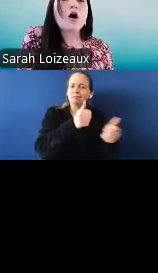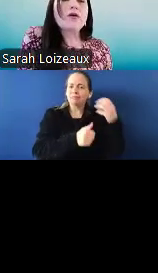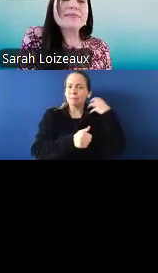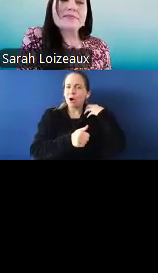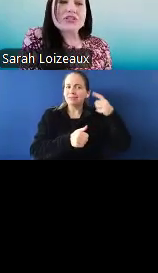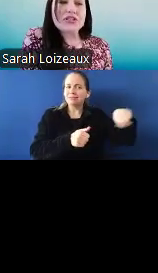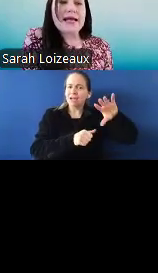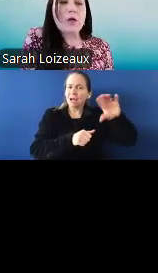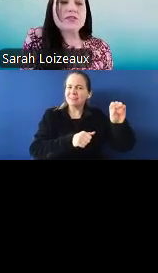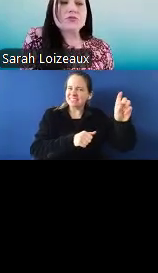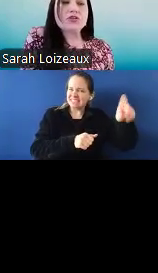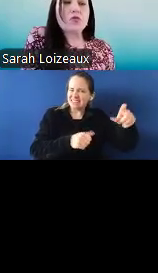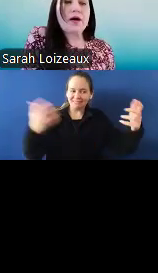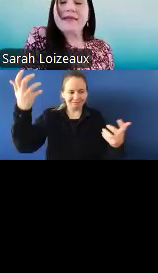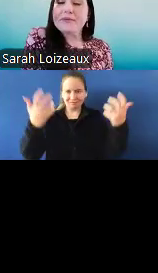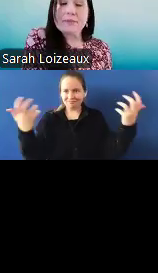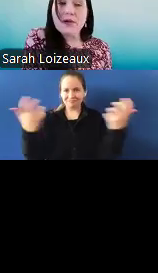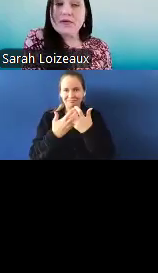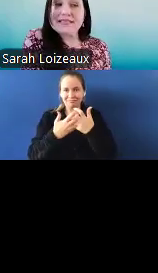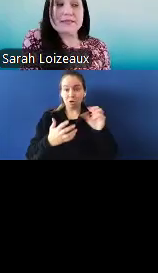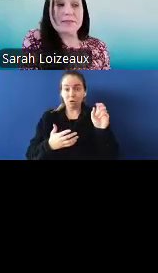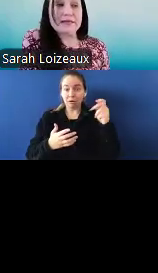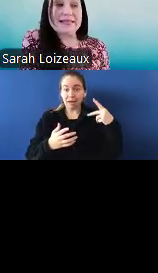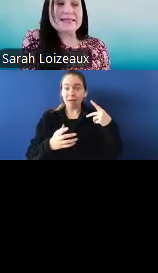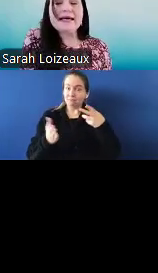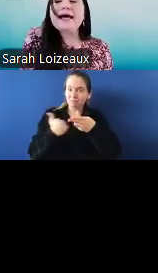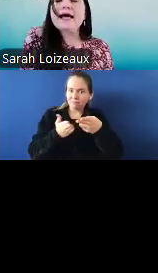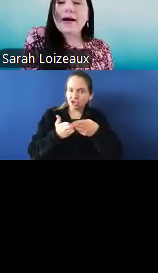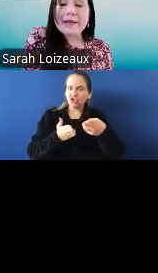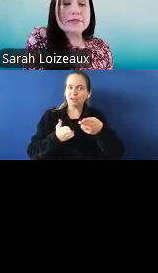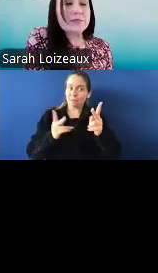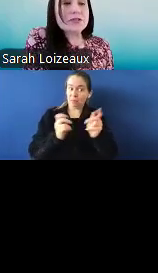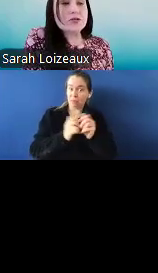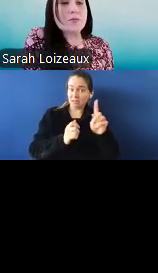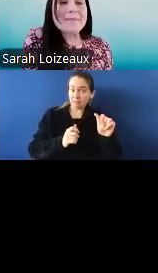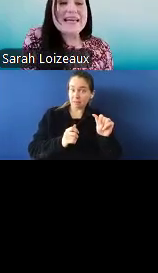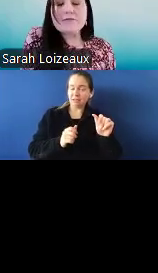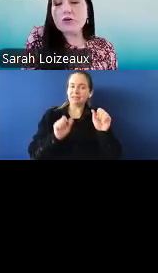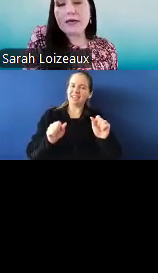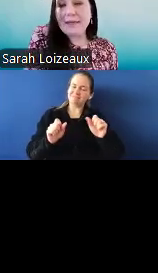ODEP's mission helps to ensure that people with disabilities are able to pursue meaningful career